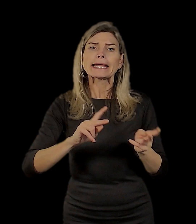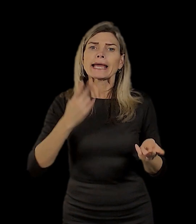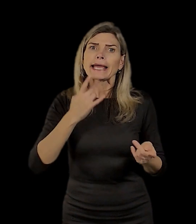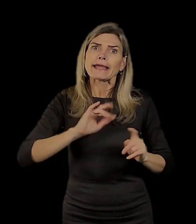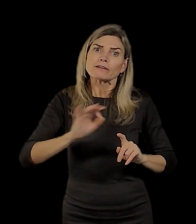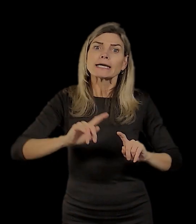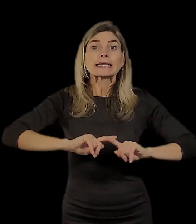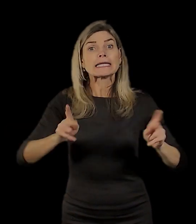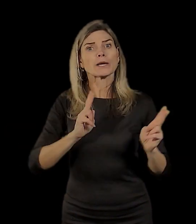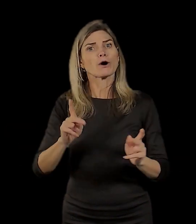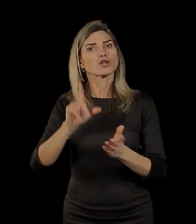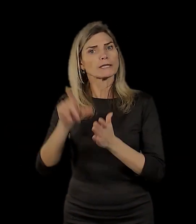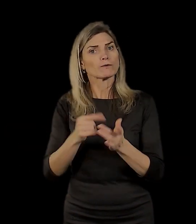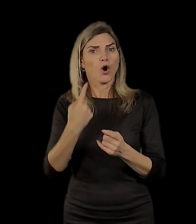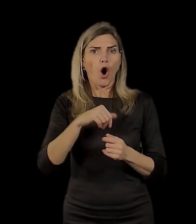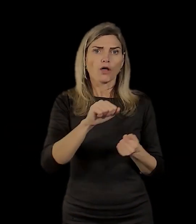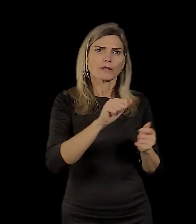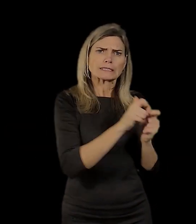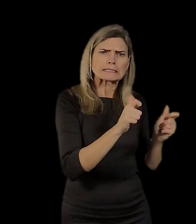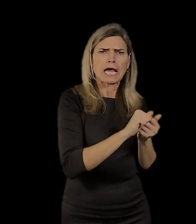And are you coming? Great!